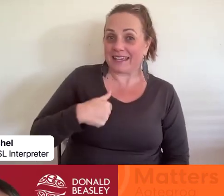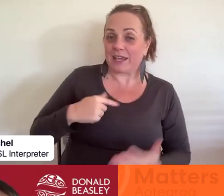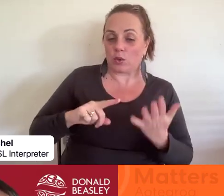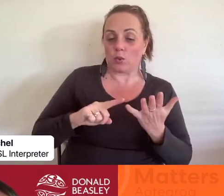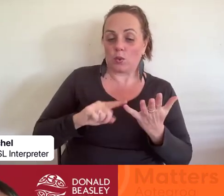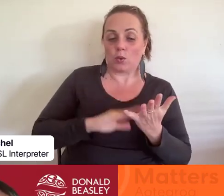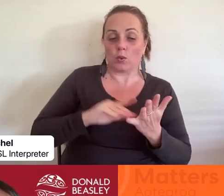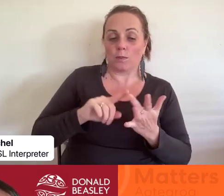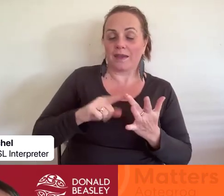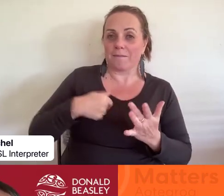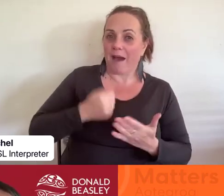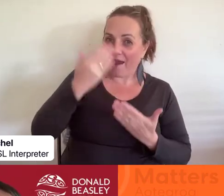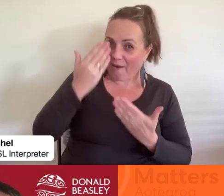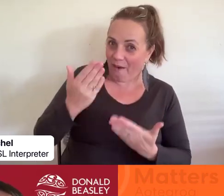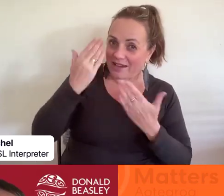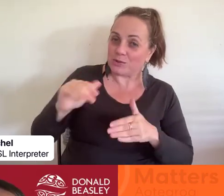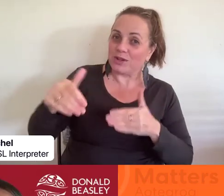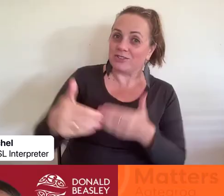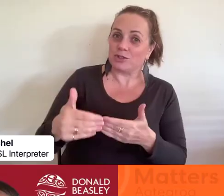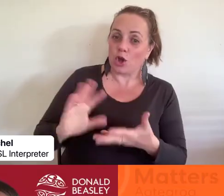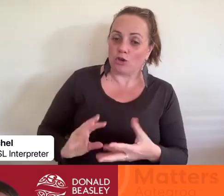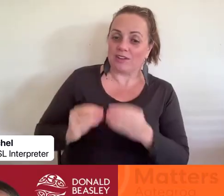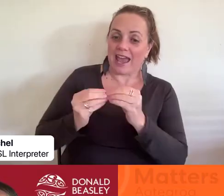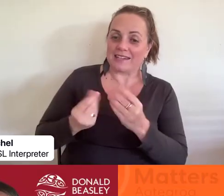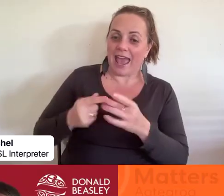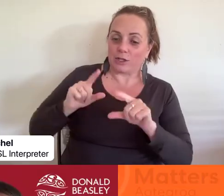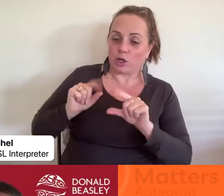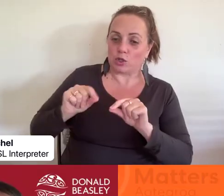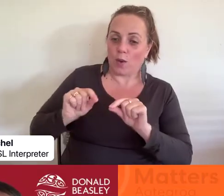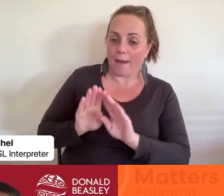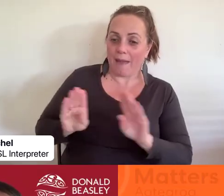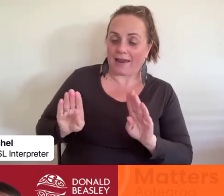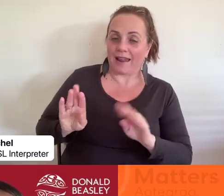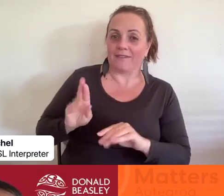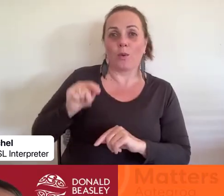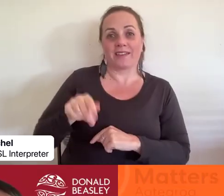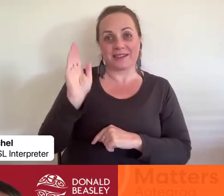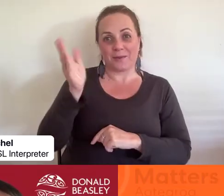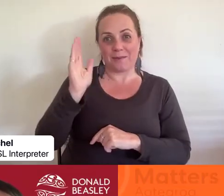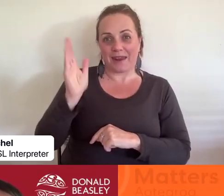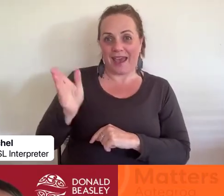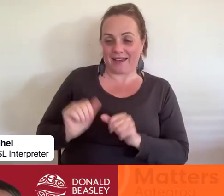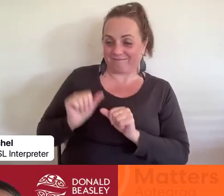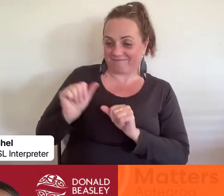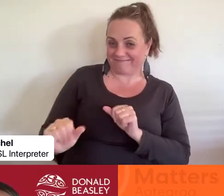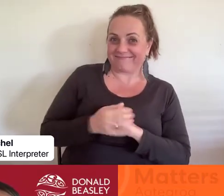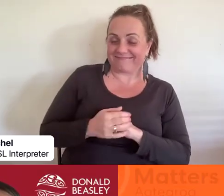honour to introduce you to the Creators and Doers panel for this webinar. Firstly, we have Nick